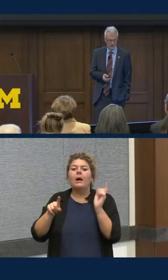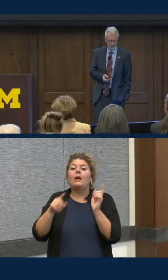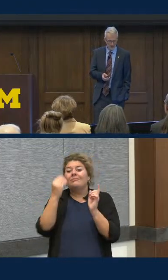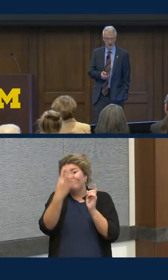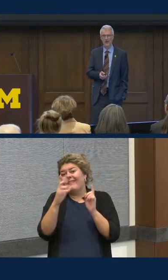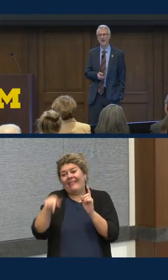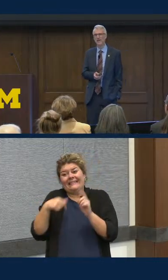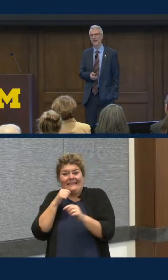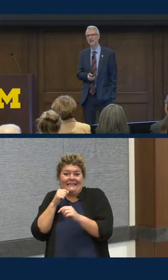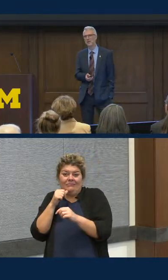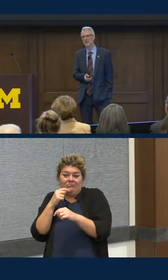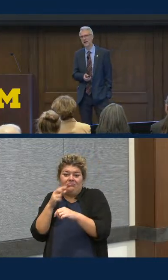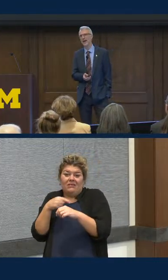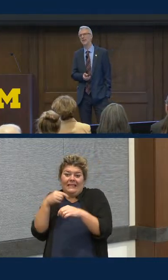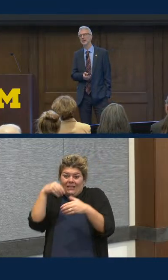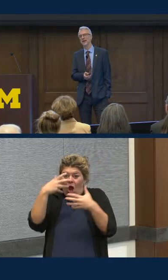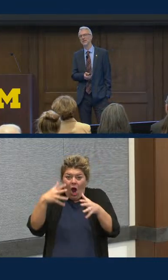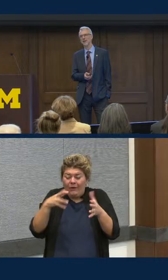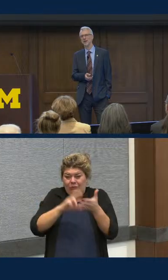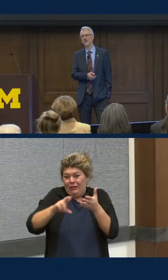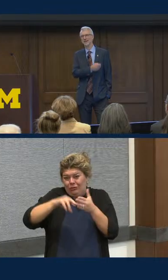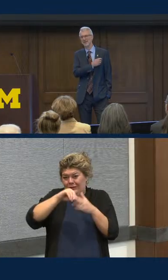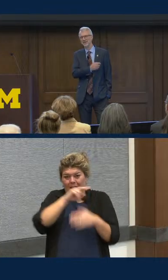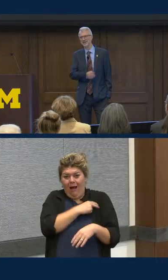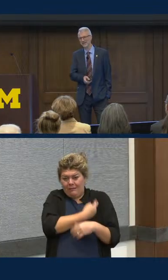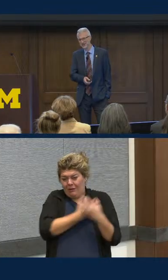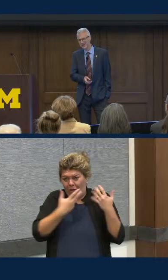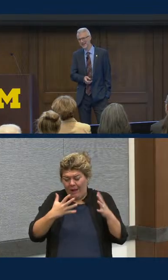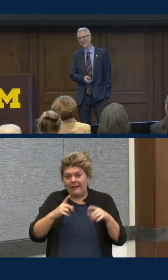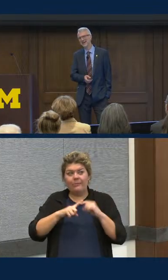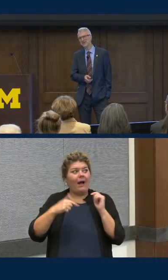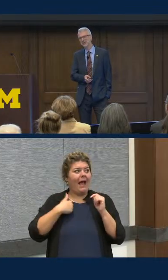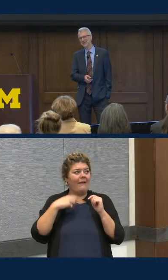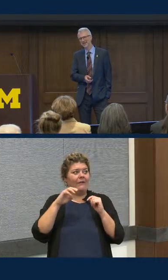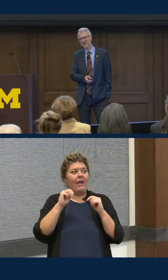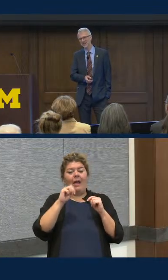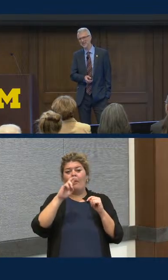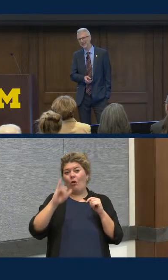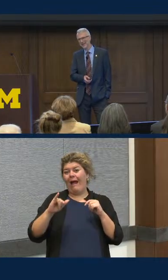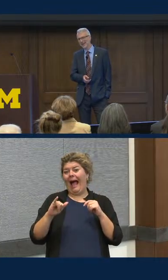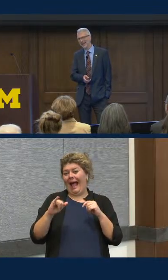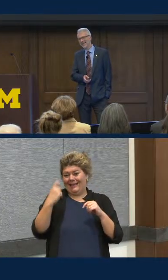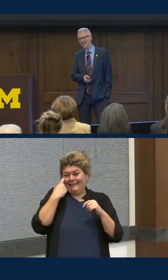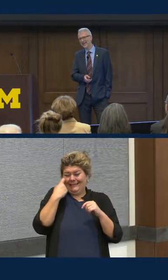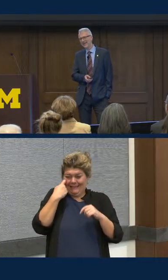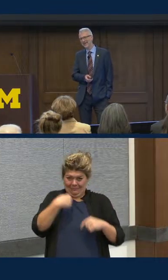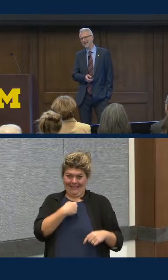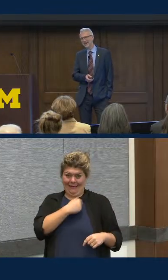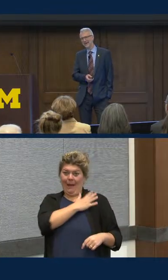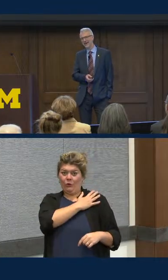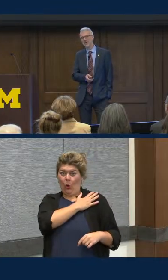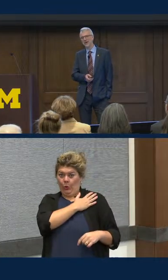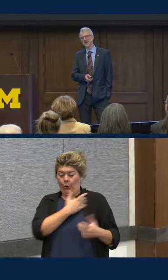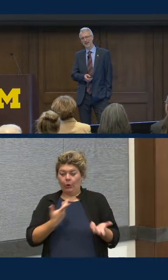hospitals. I happen to have an MRI scan on my shoulder a couple weeks ago and the MRI